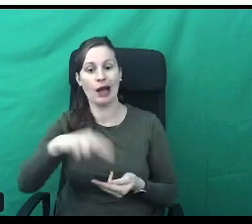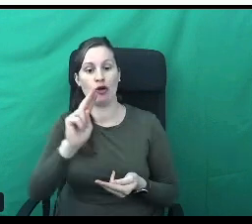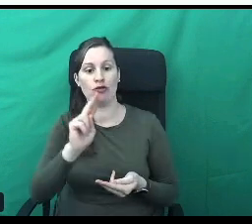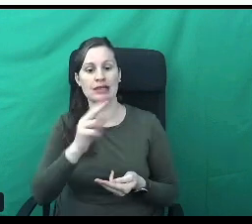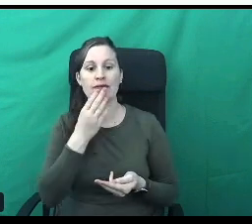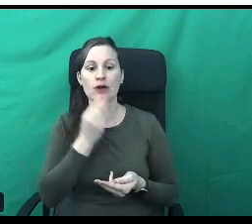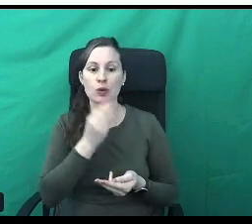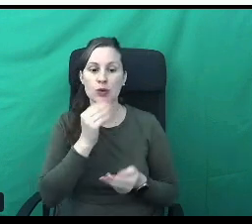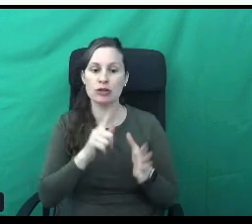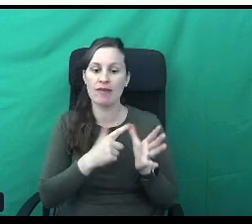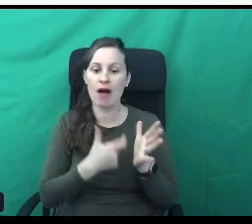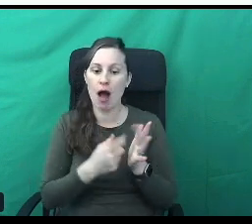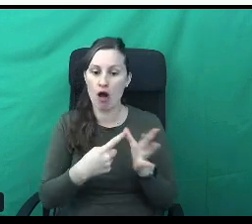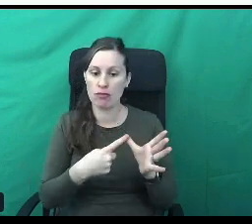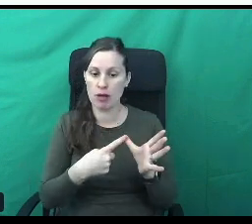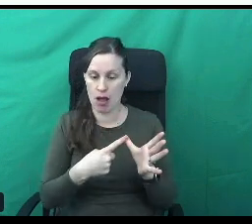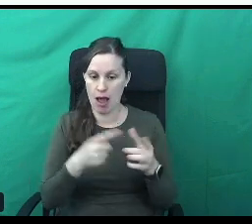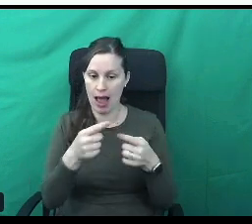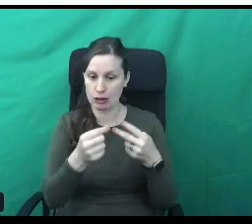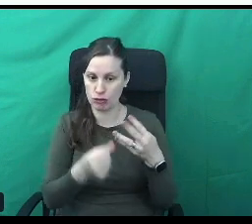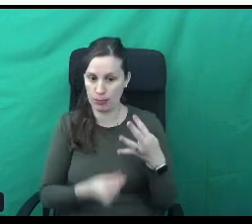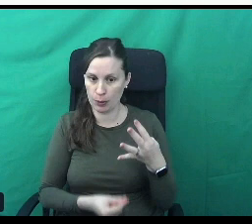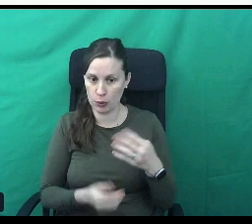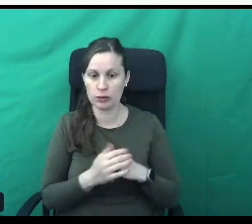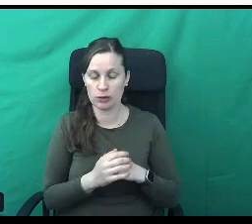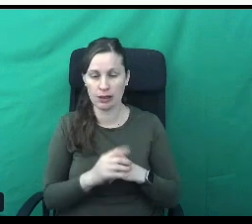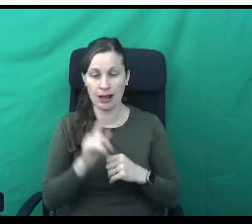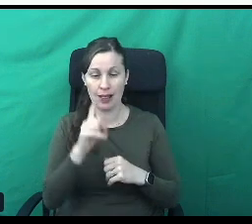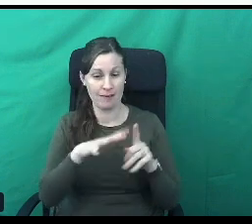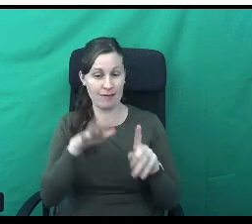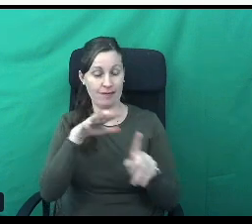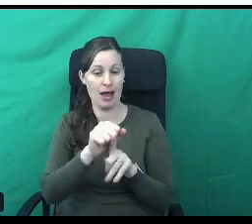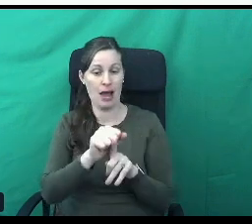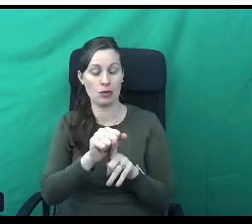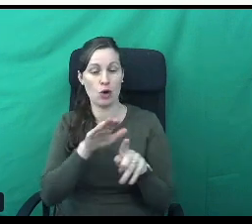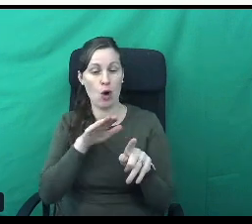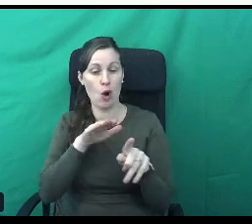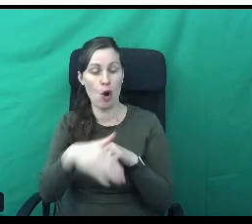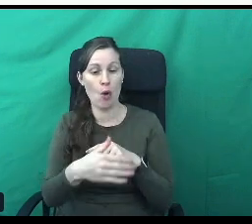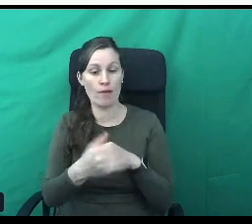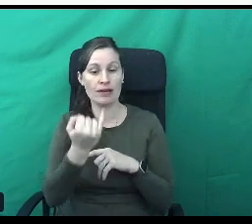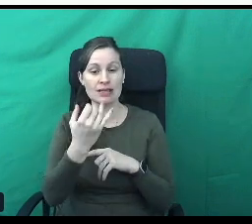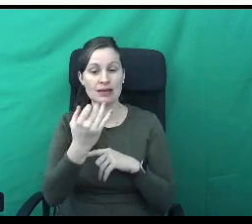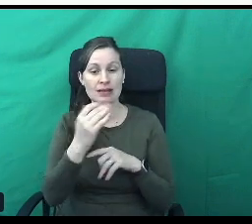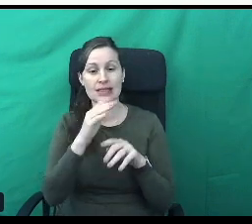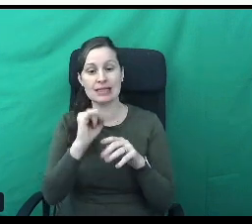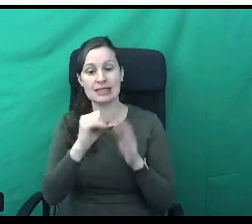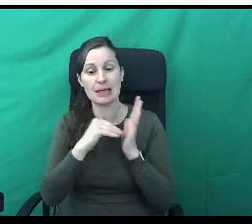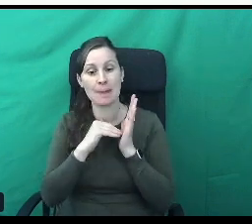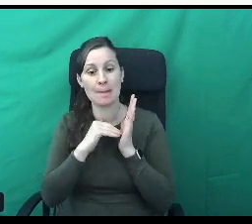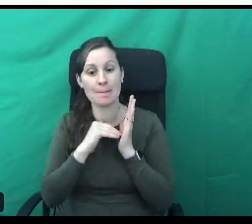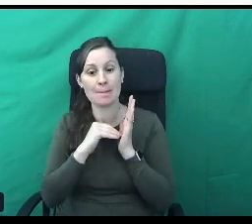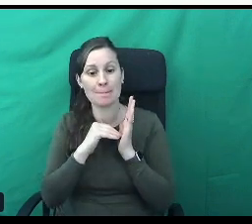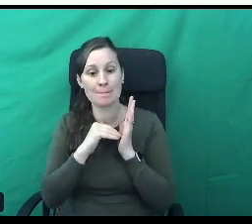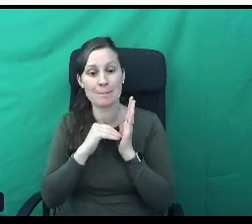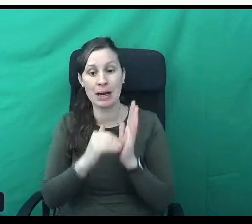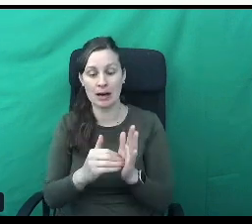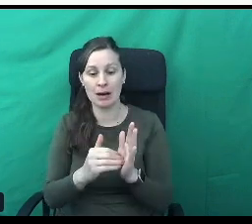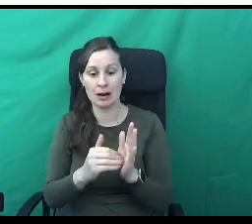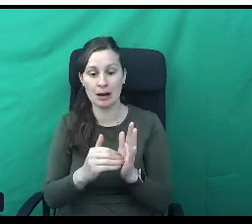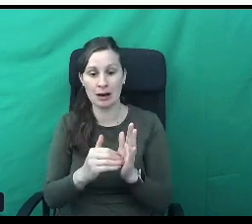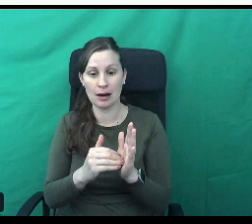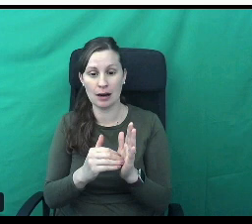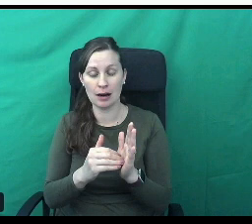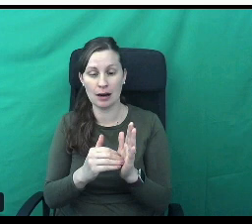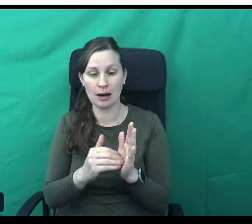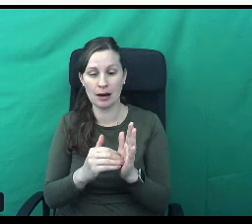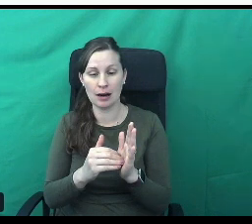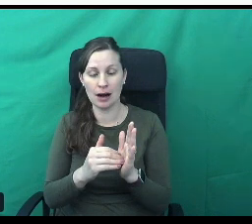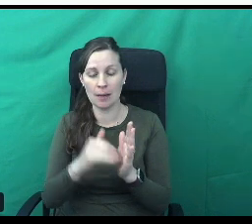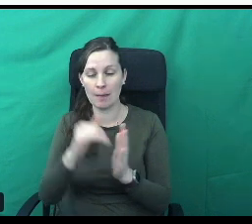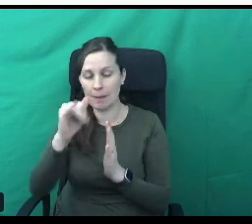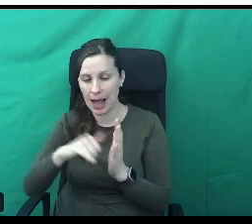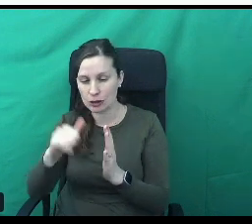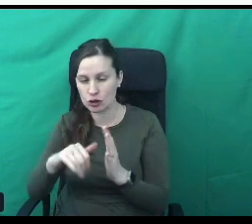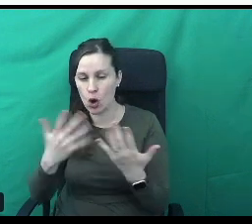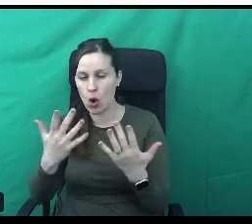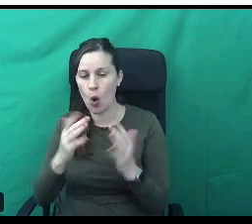So they found over 60 million ARIA attributes across a million home pages.